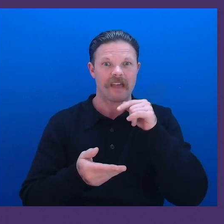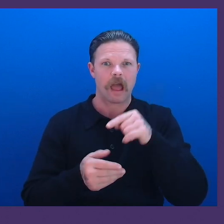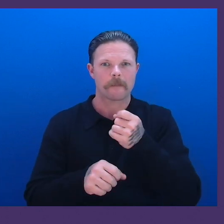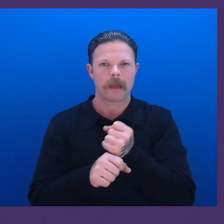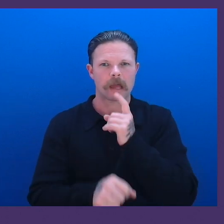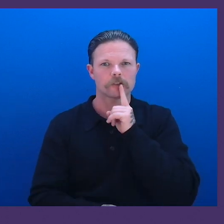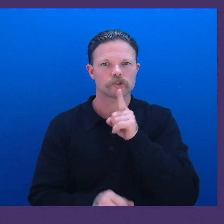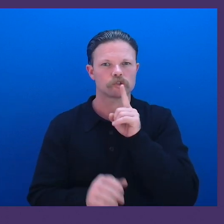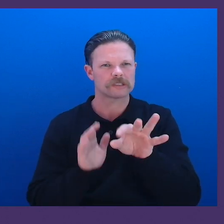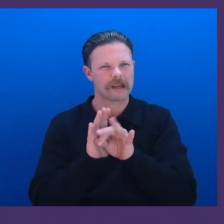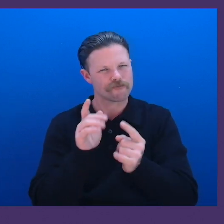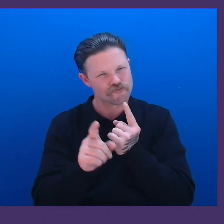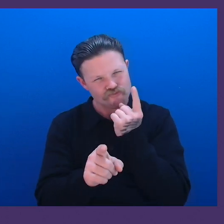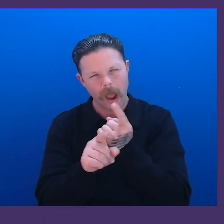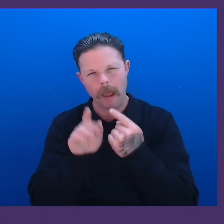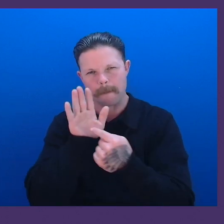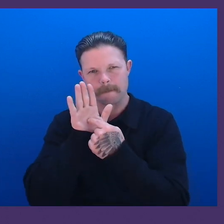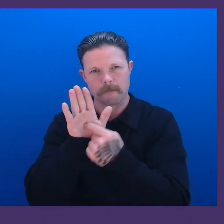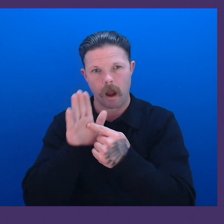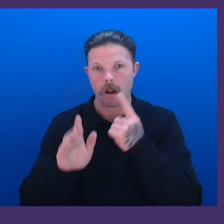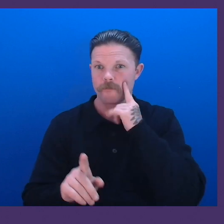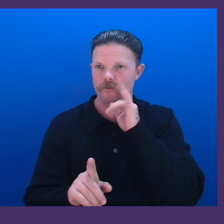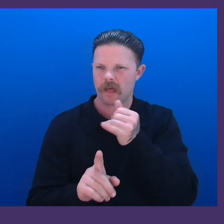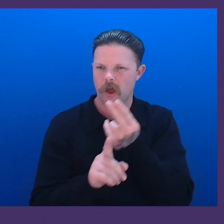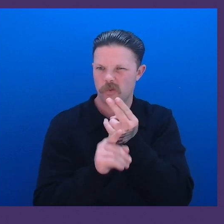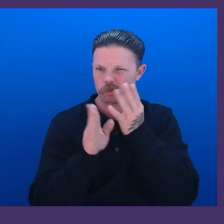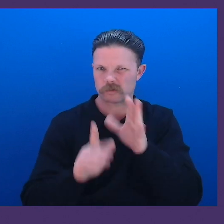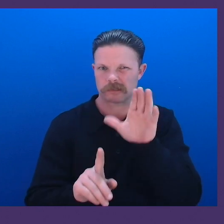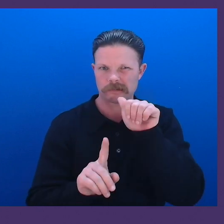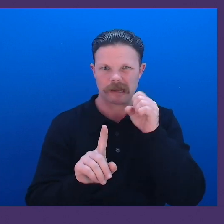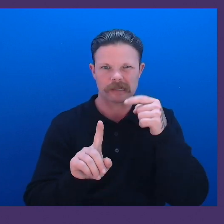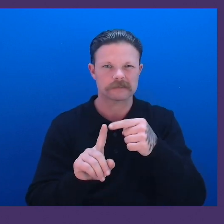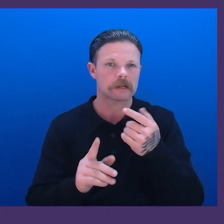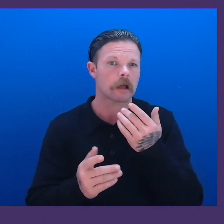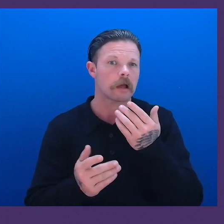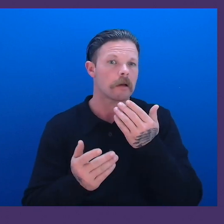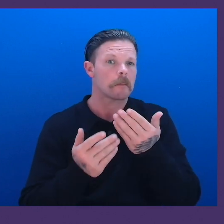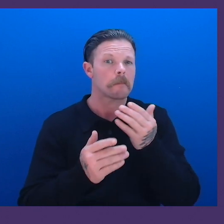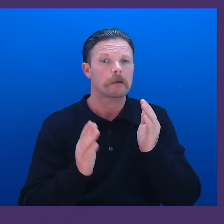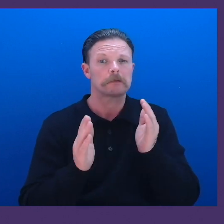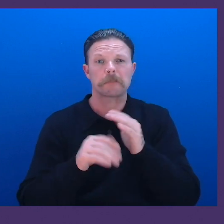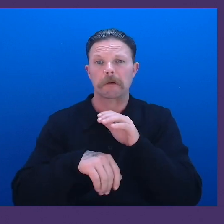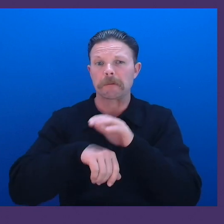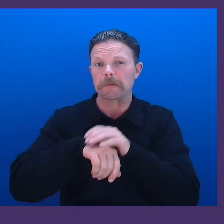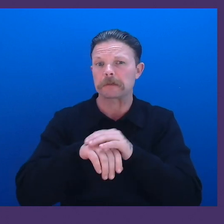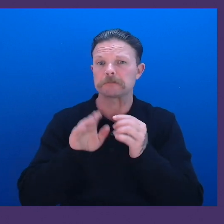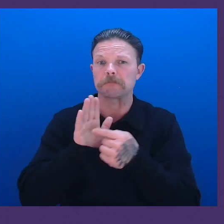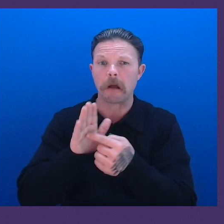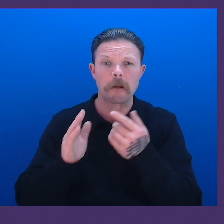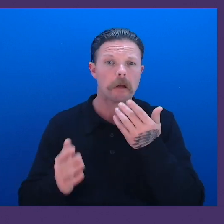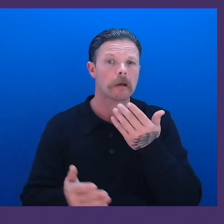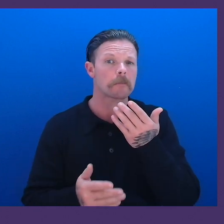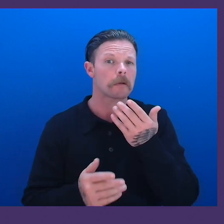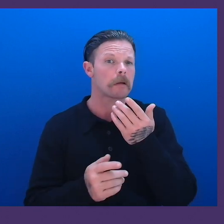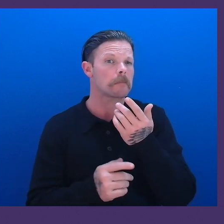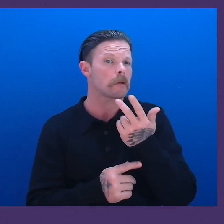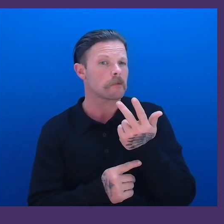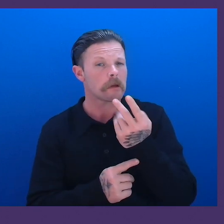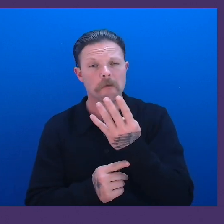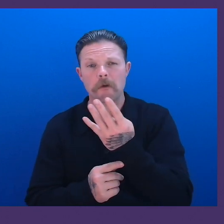It may be a small language model like FICE or it can be large language models. Ensure that the modalities you're choosing are the ones you